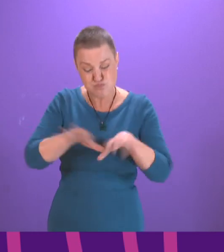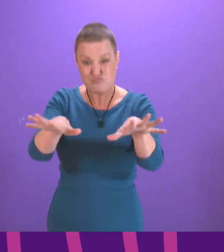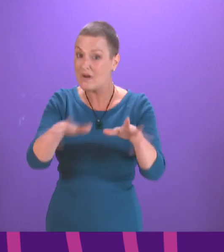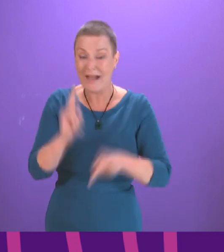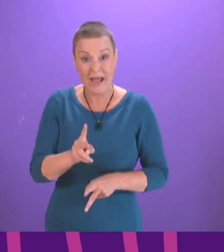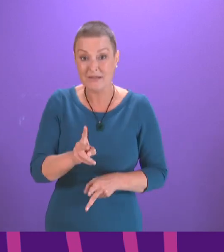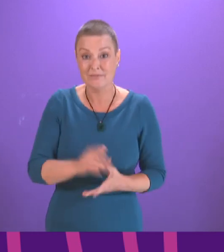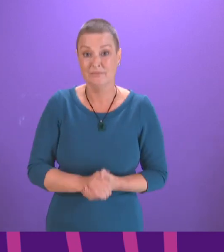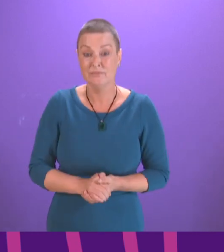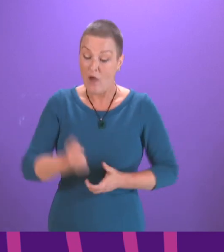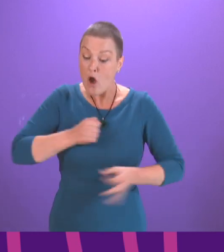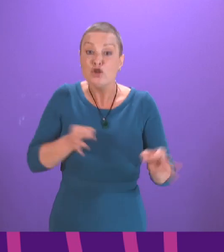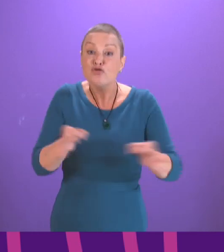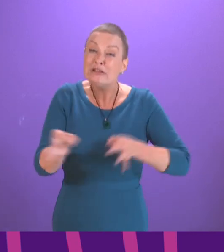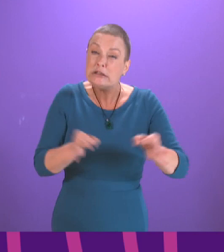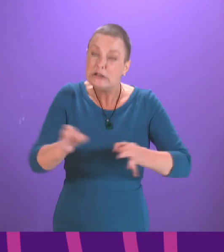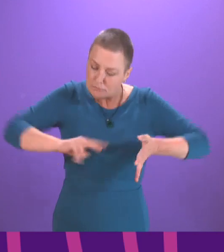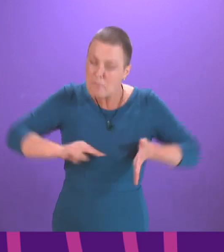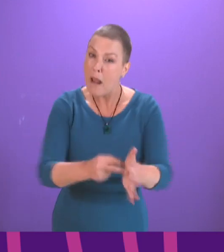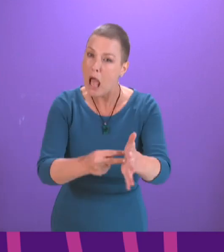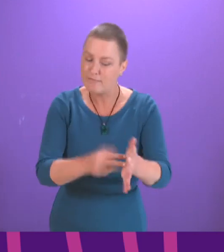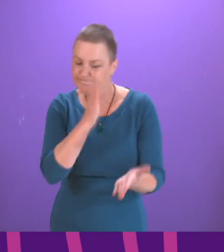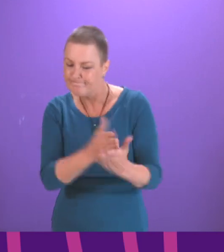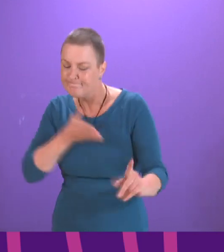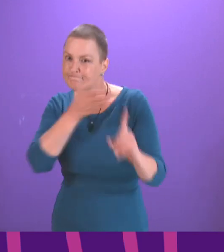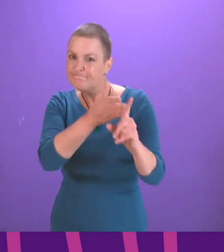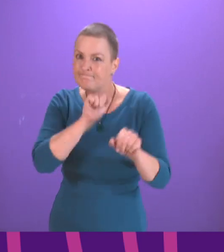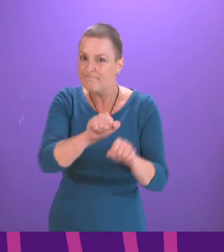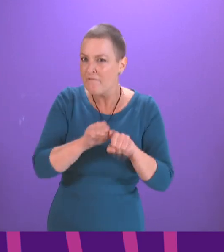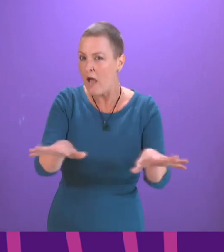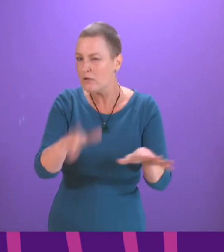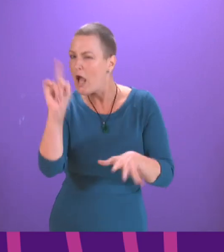Our strategic framework aims to tackle the virus with measures that are strong enough